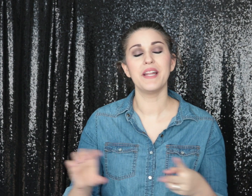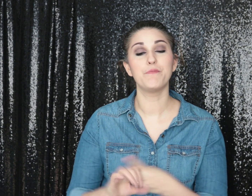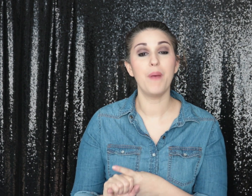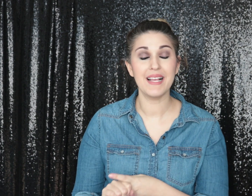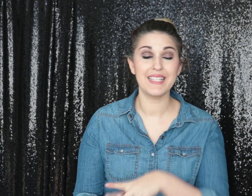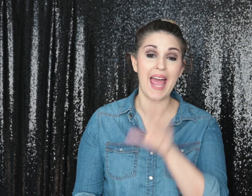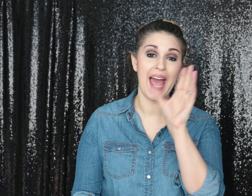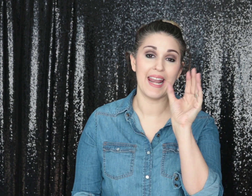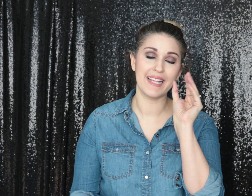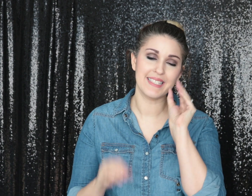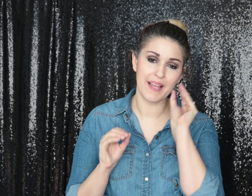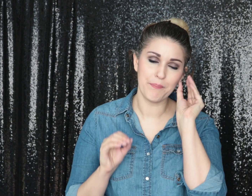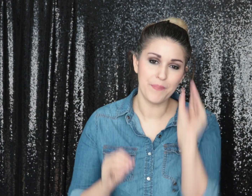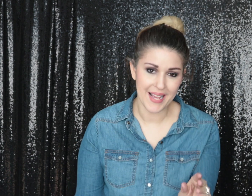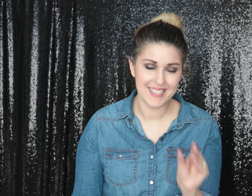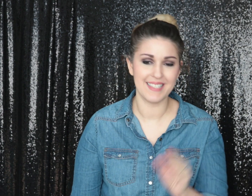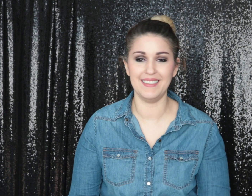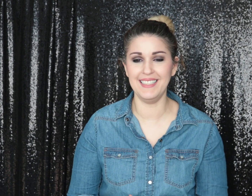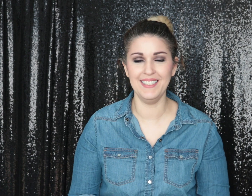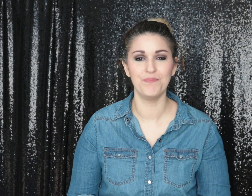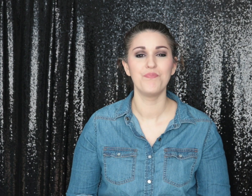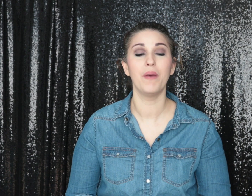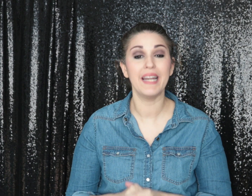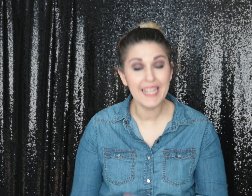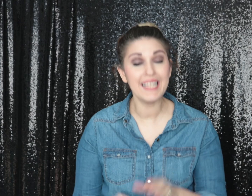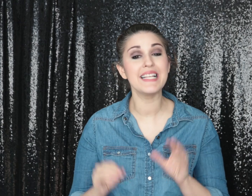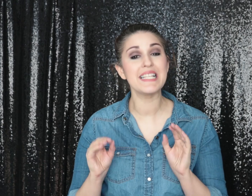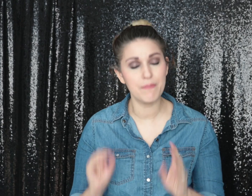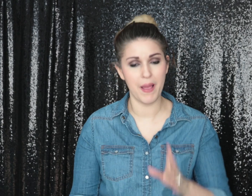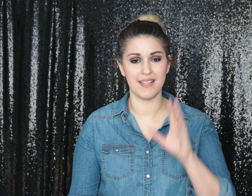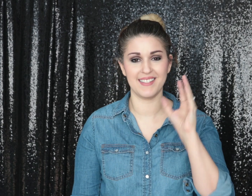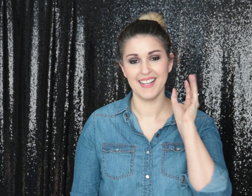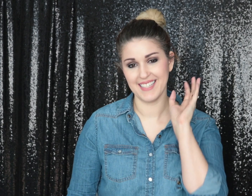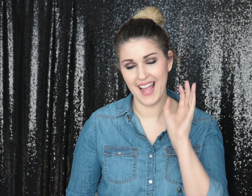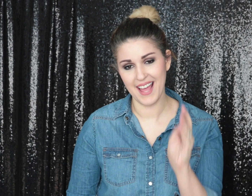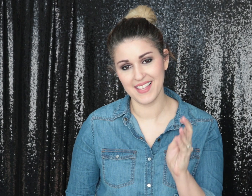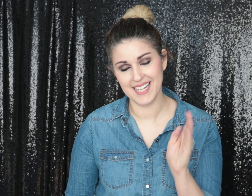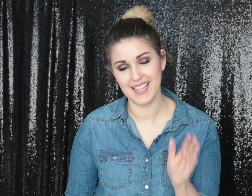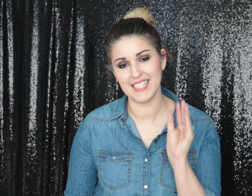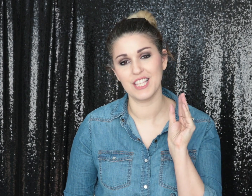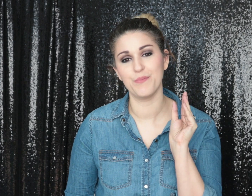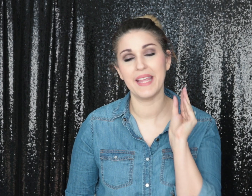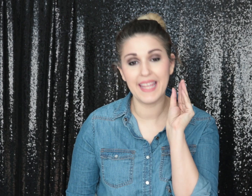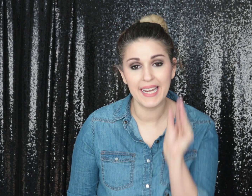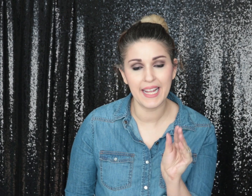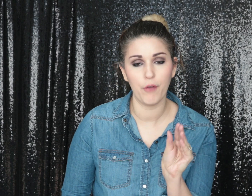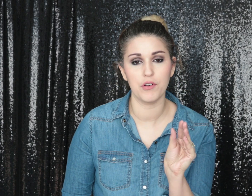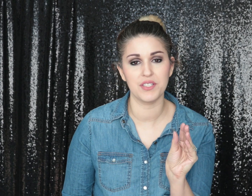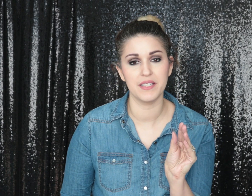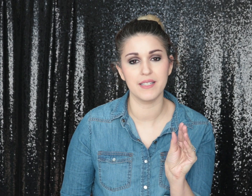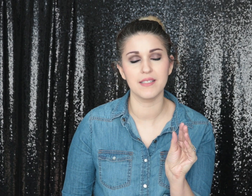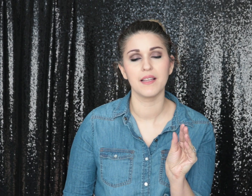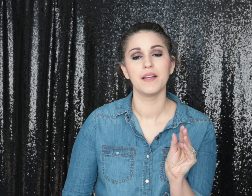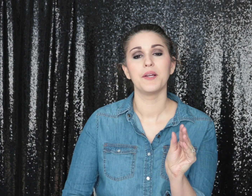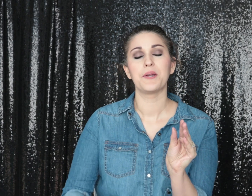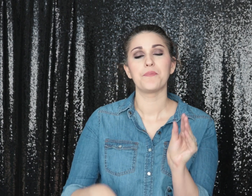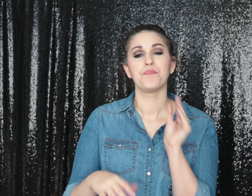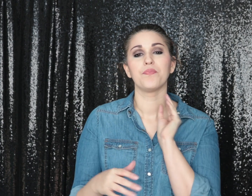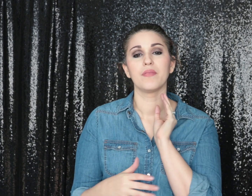but it's best to add its best. But it is best to add the tents that the beginning of your sentence and not rely